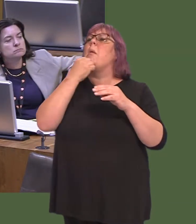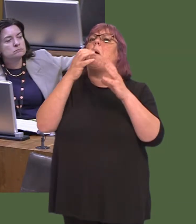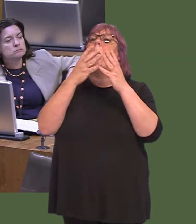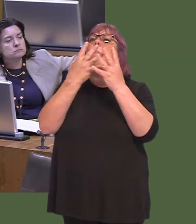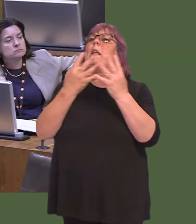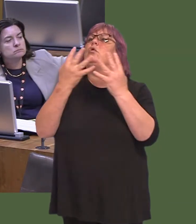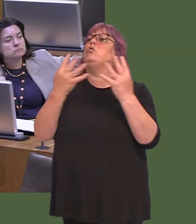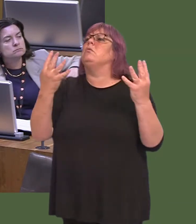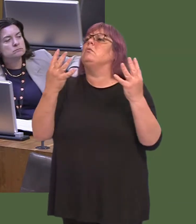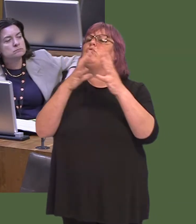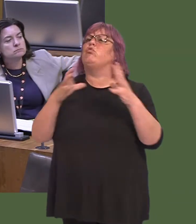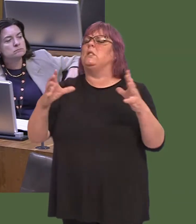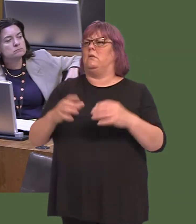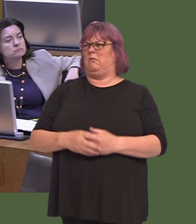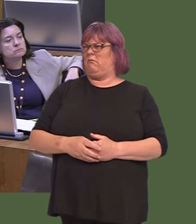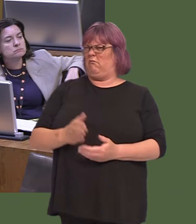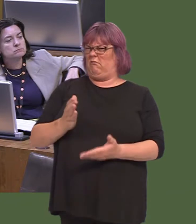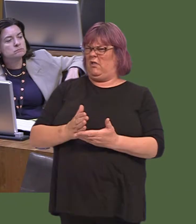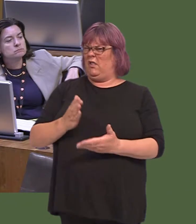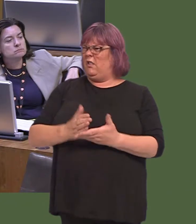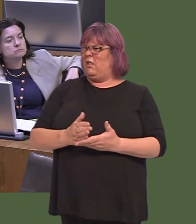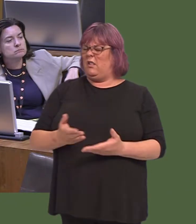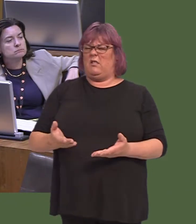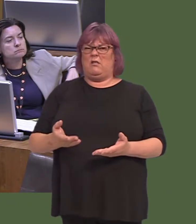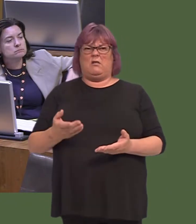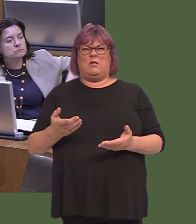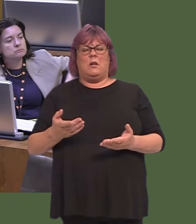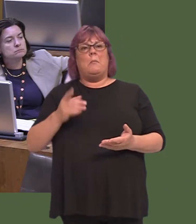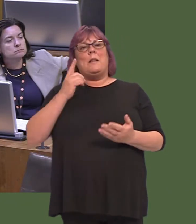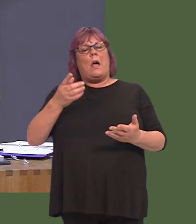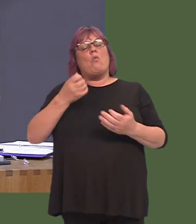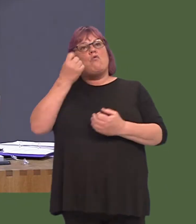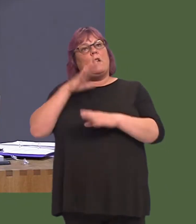That was unfathomable thinking at the time. That is not what we've done this time around.